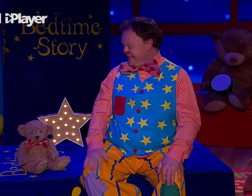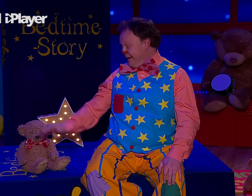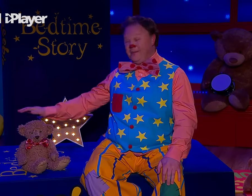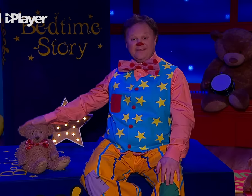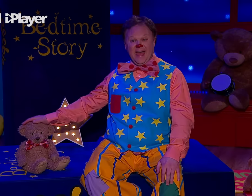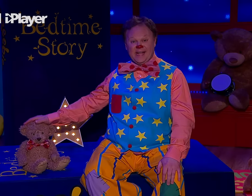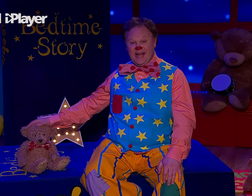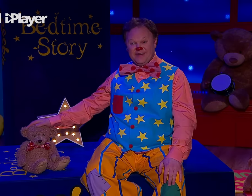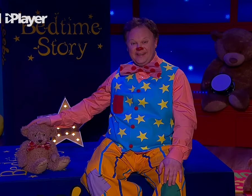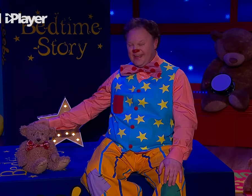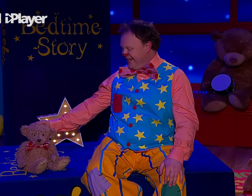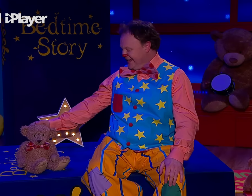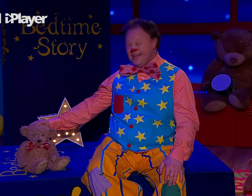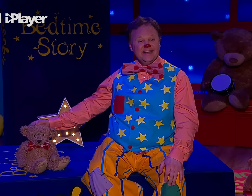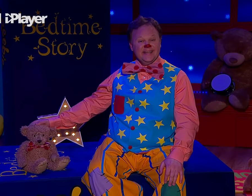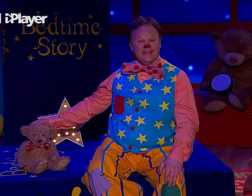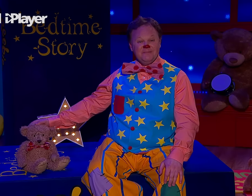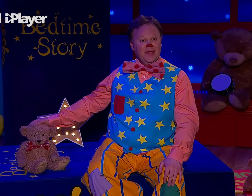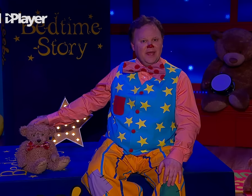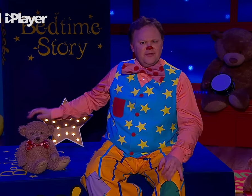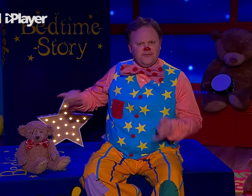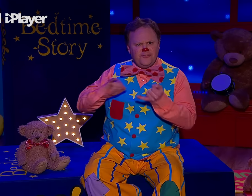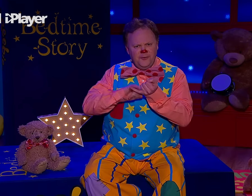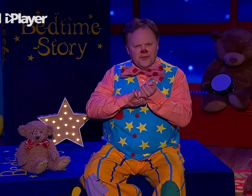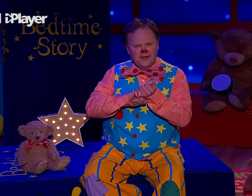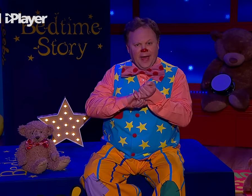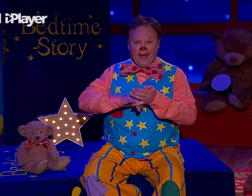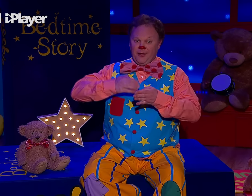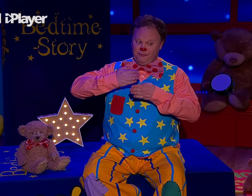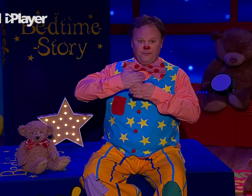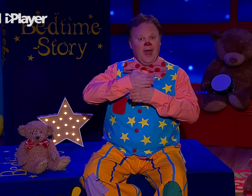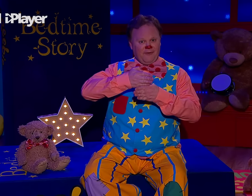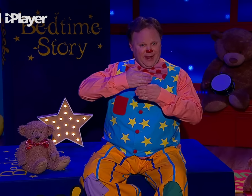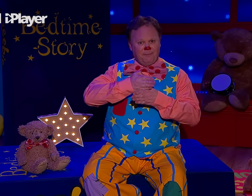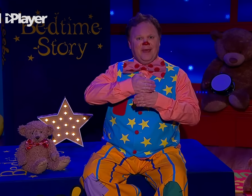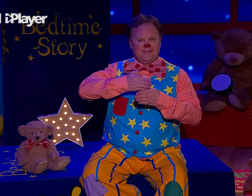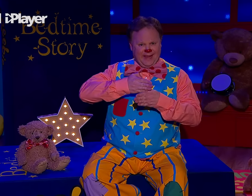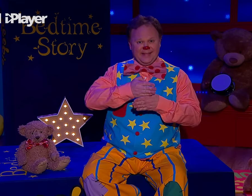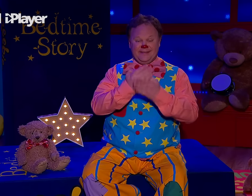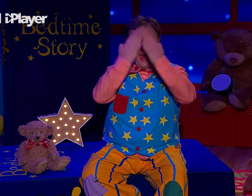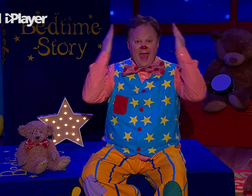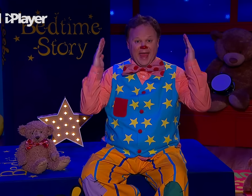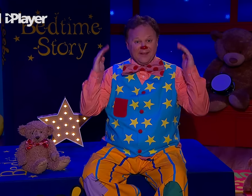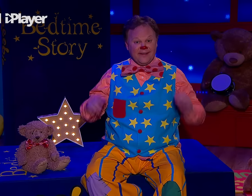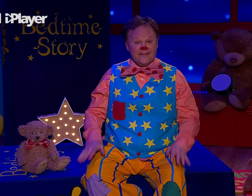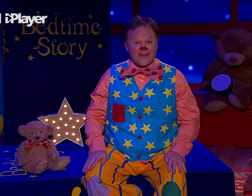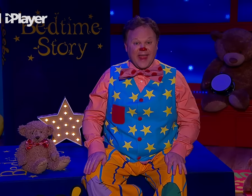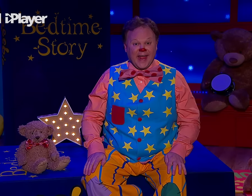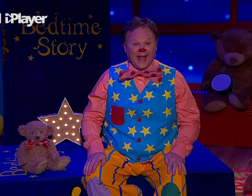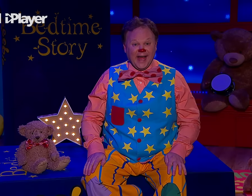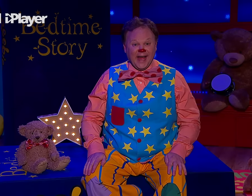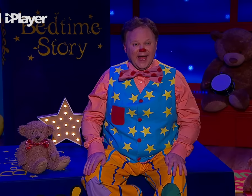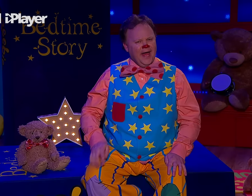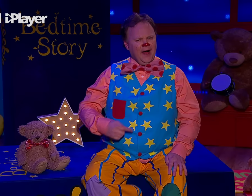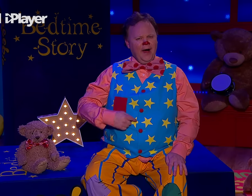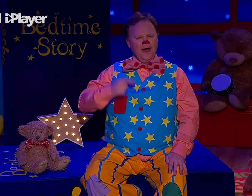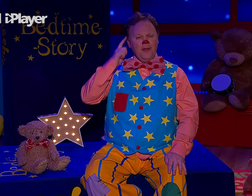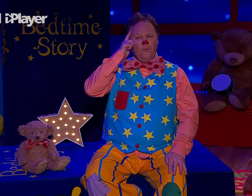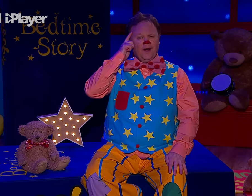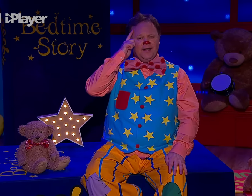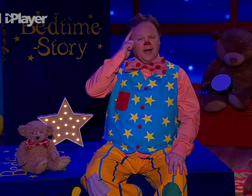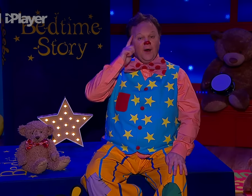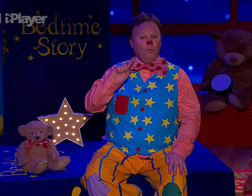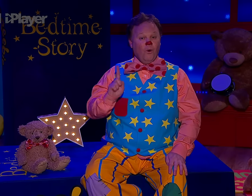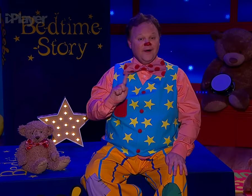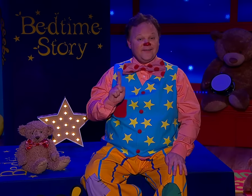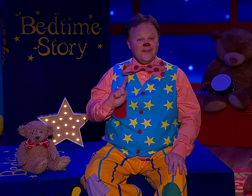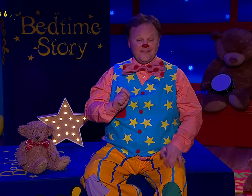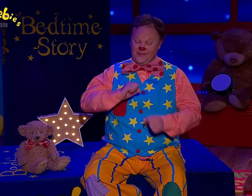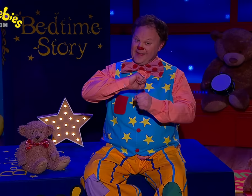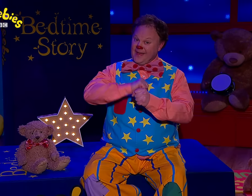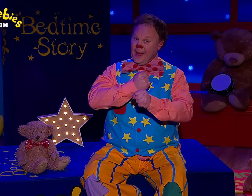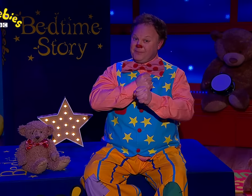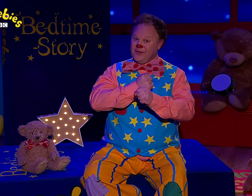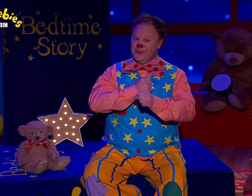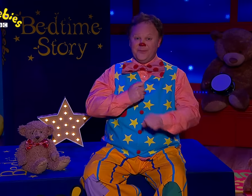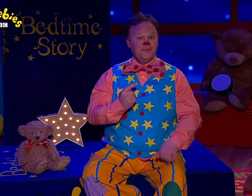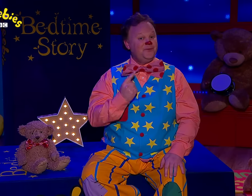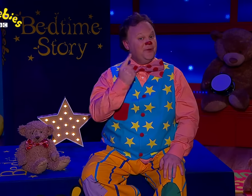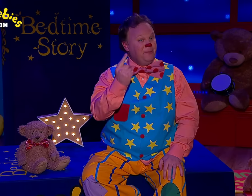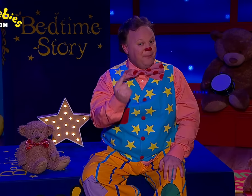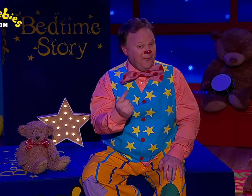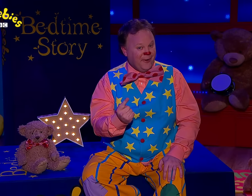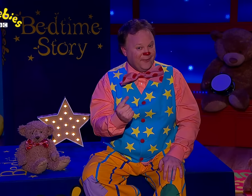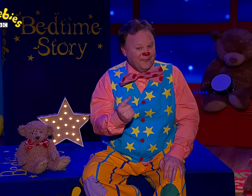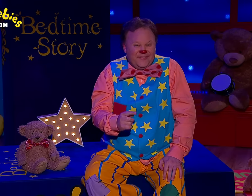tumble ted loved it susan had a very busy day didn't she i wonder what she'll get up to tomorrow